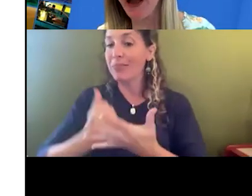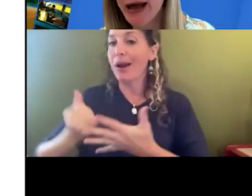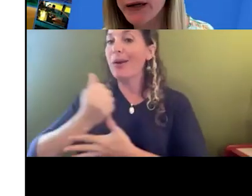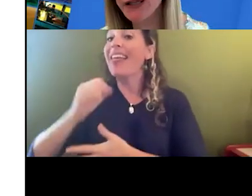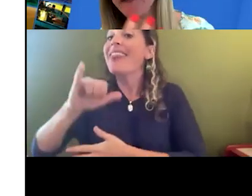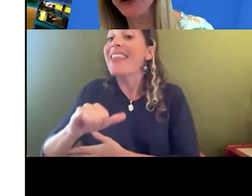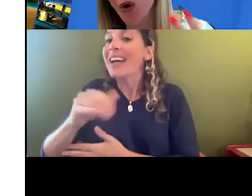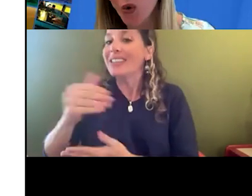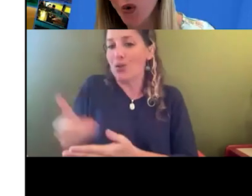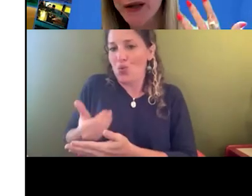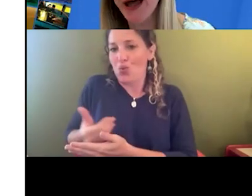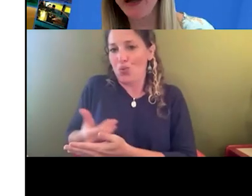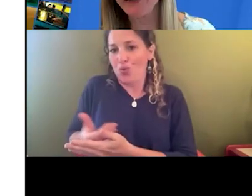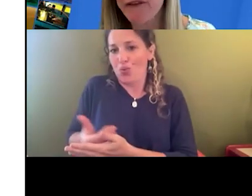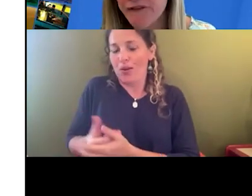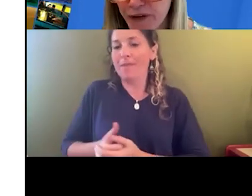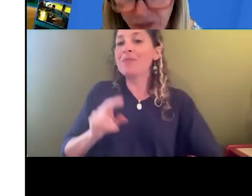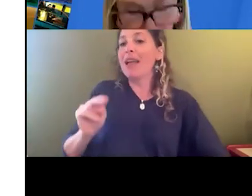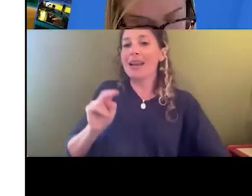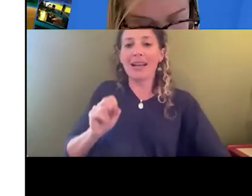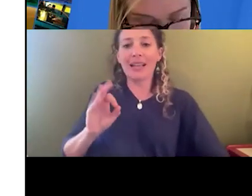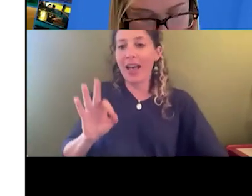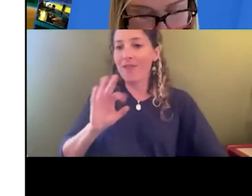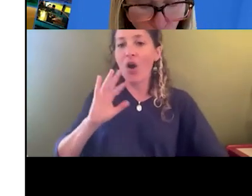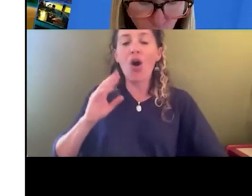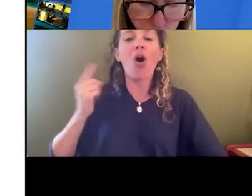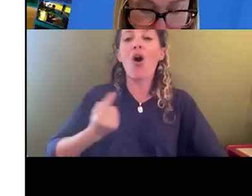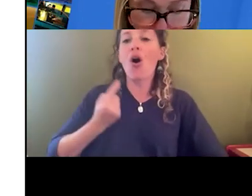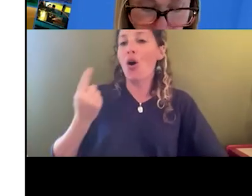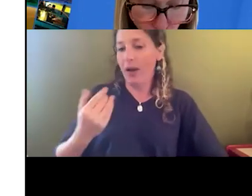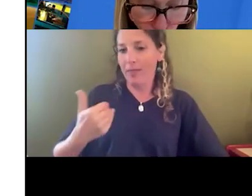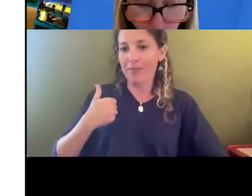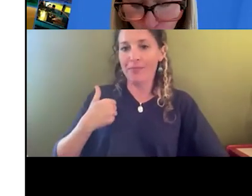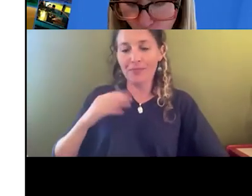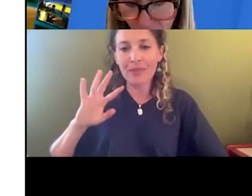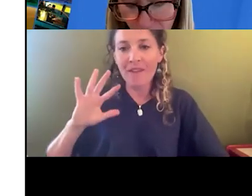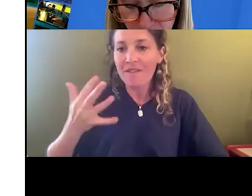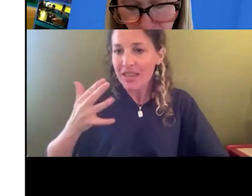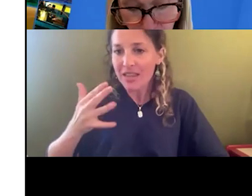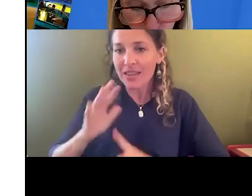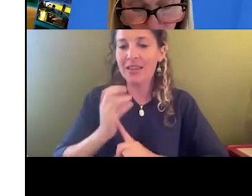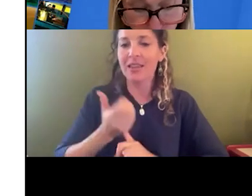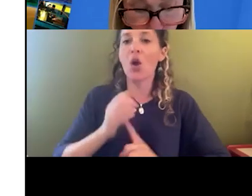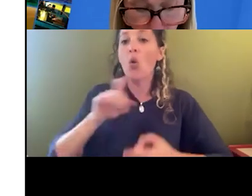NSF has always had a fifth conviction, which says when ordered by the deputy director